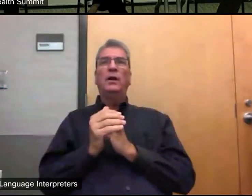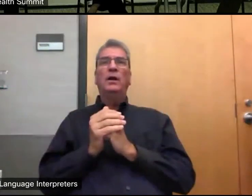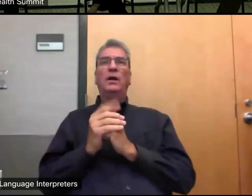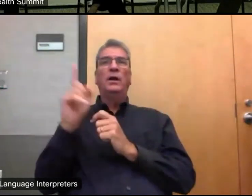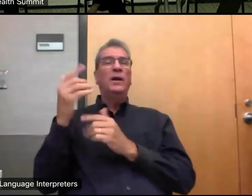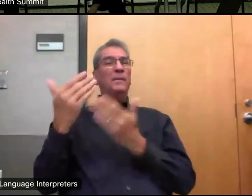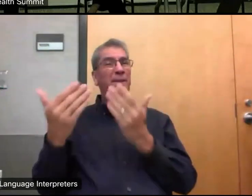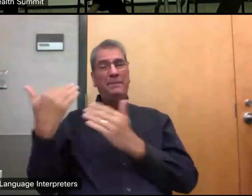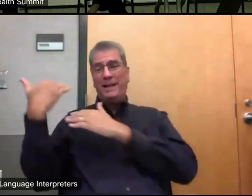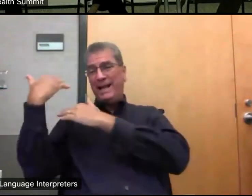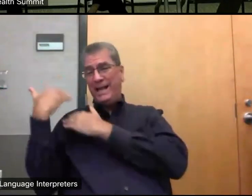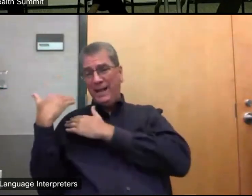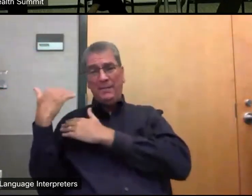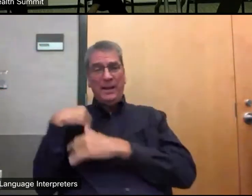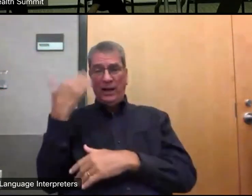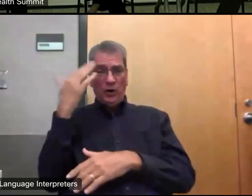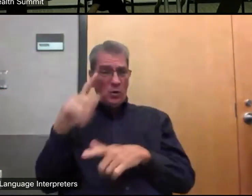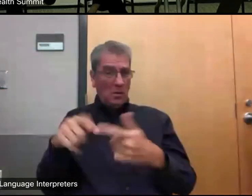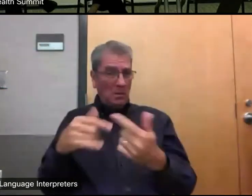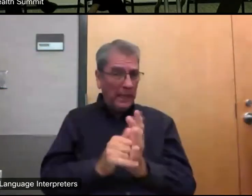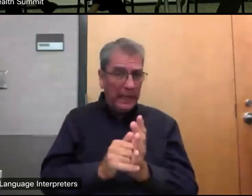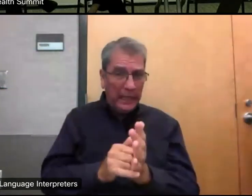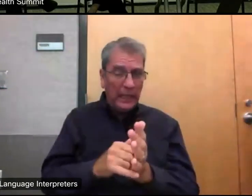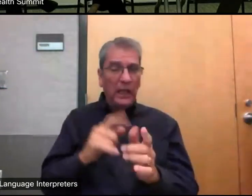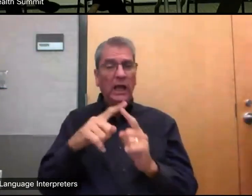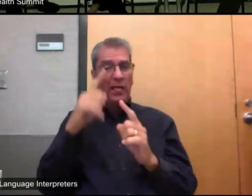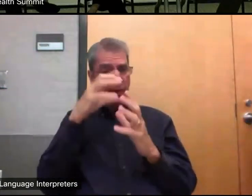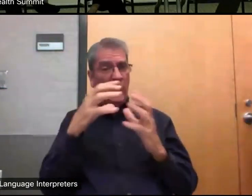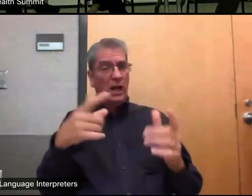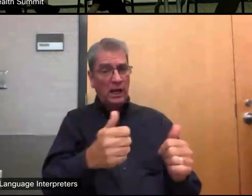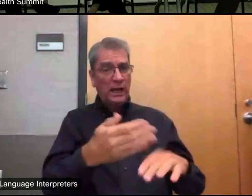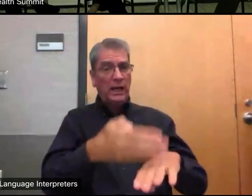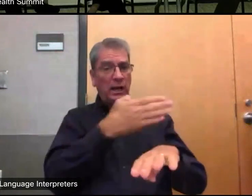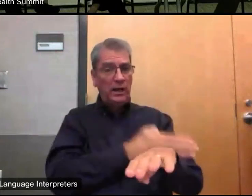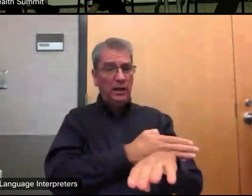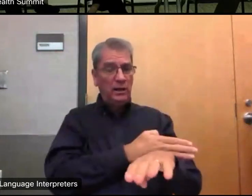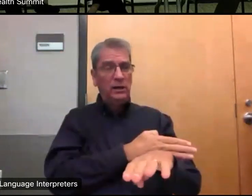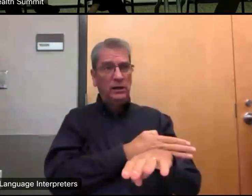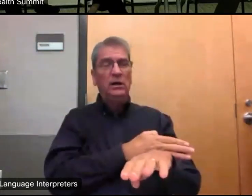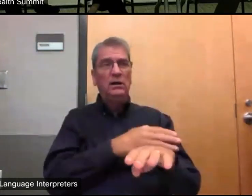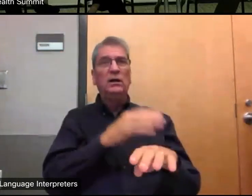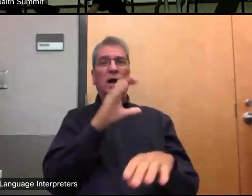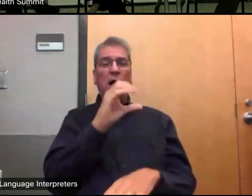Thankfully. Um, I think There'll be a lot there, but I think there's other ways to kind of do a better job on the comp side and making. Sure.